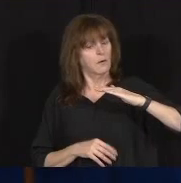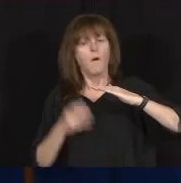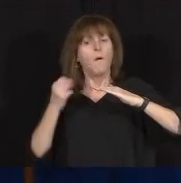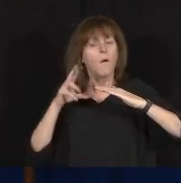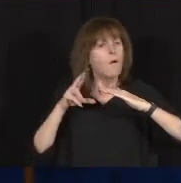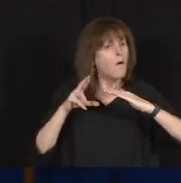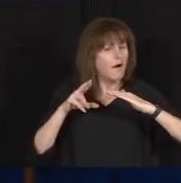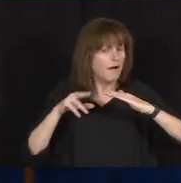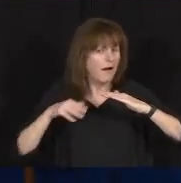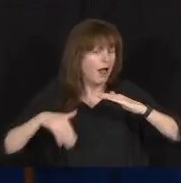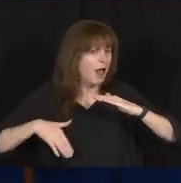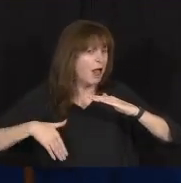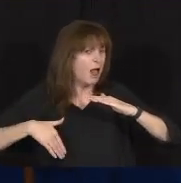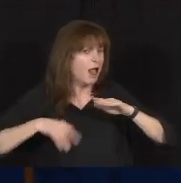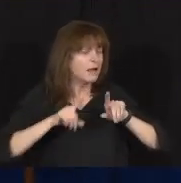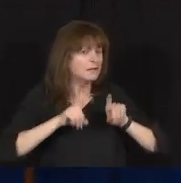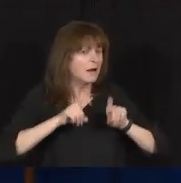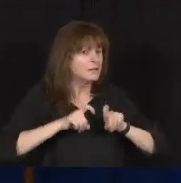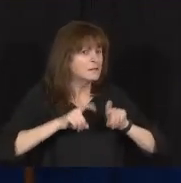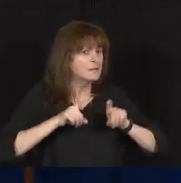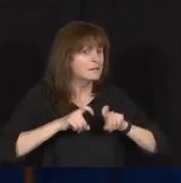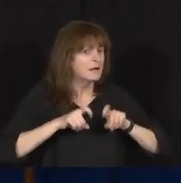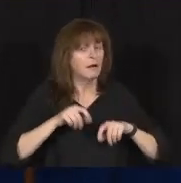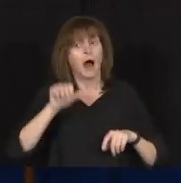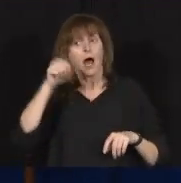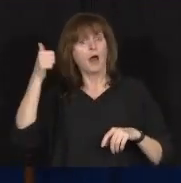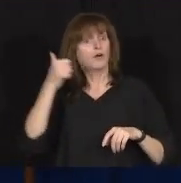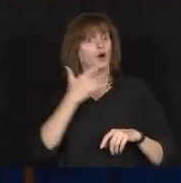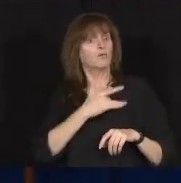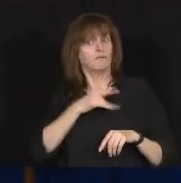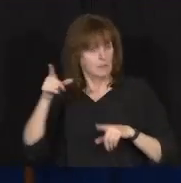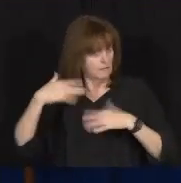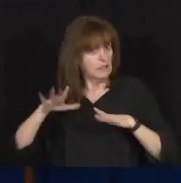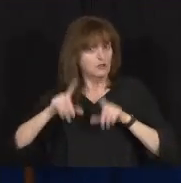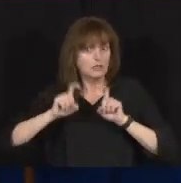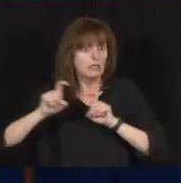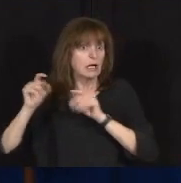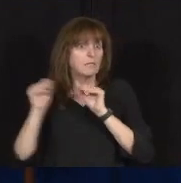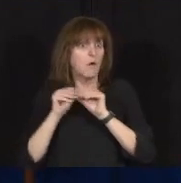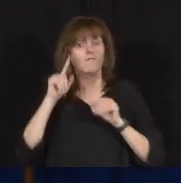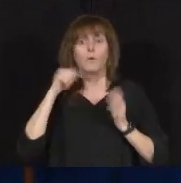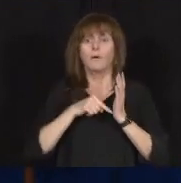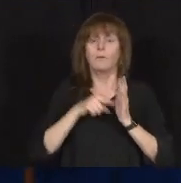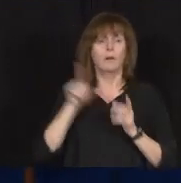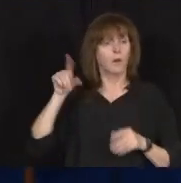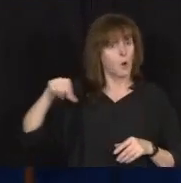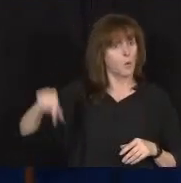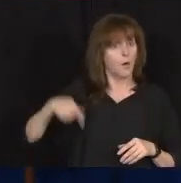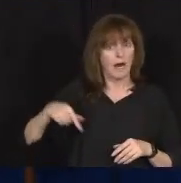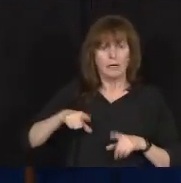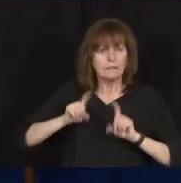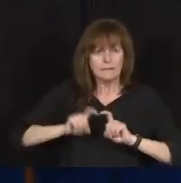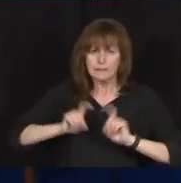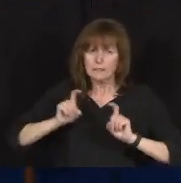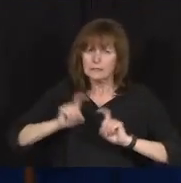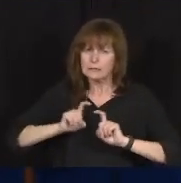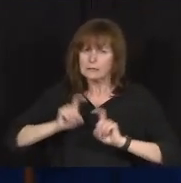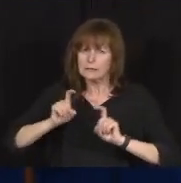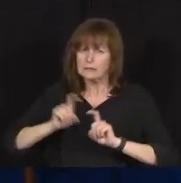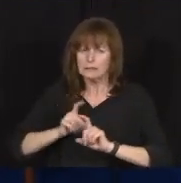h alf for example. Let me a ddress t he Quebec f igure.